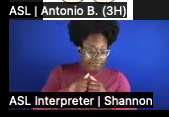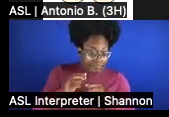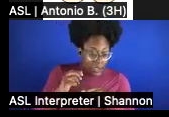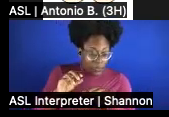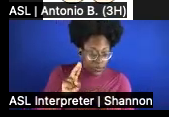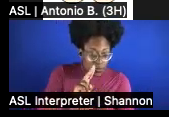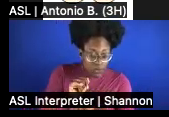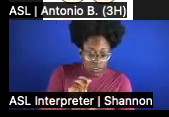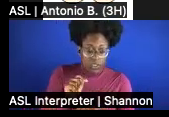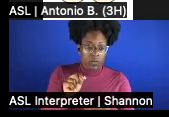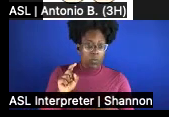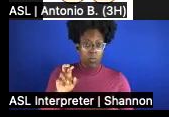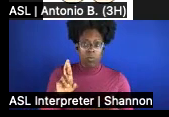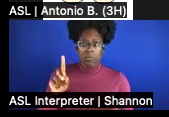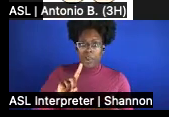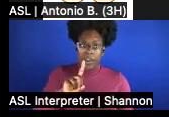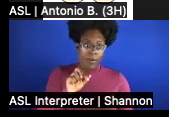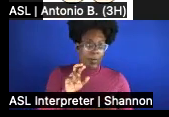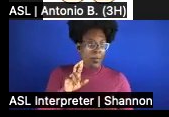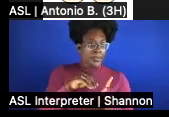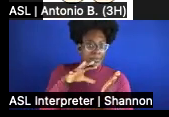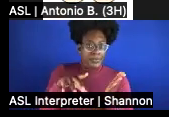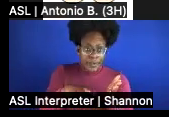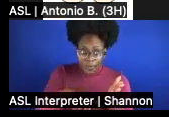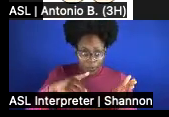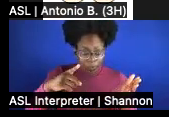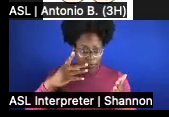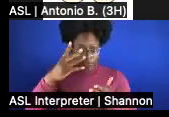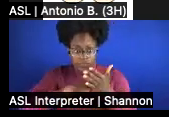For consultants, minimal marking was really successful, surprisingly so,